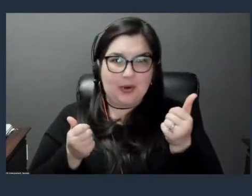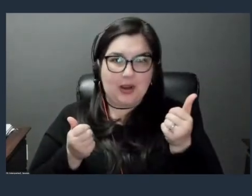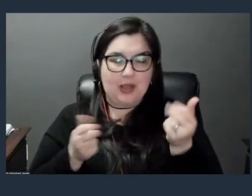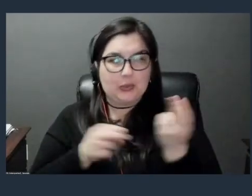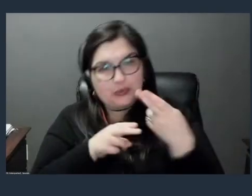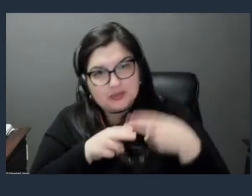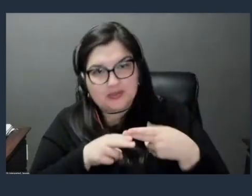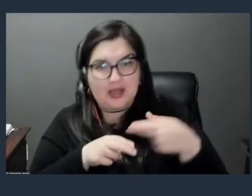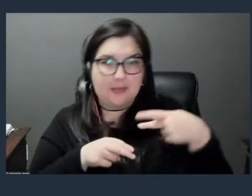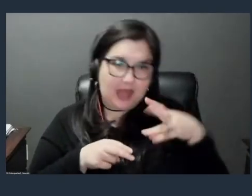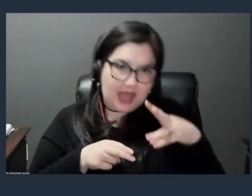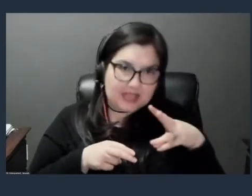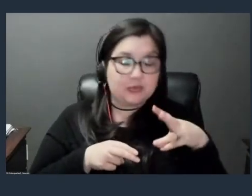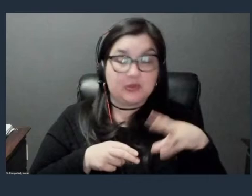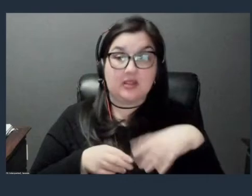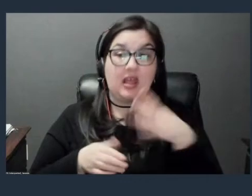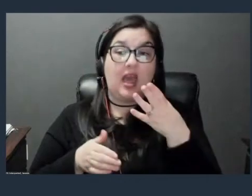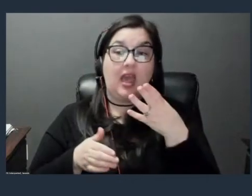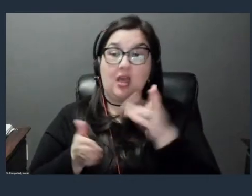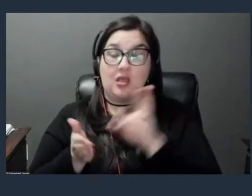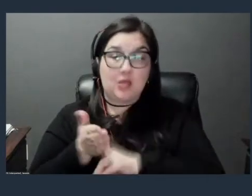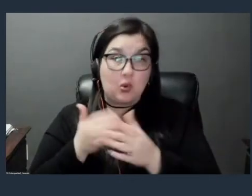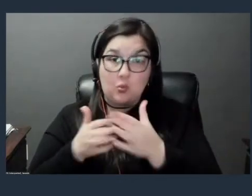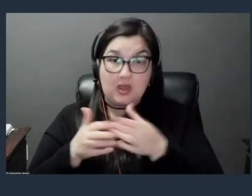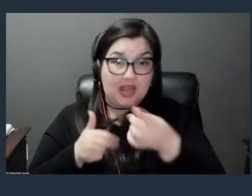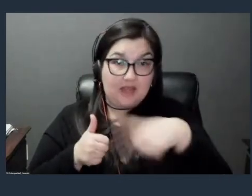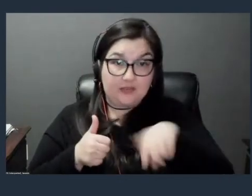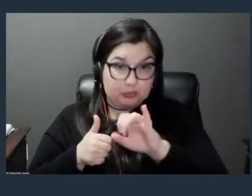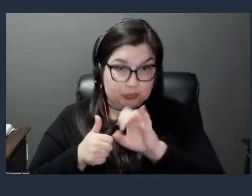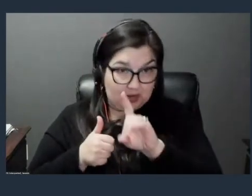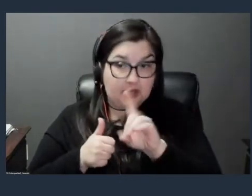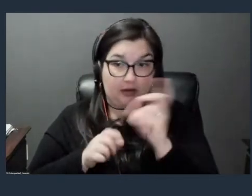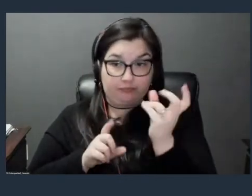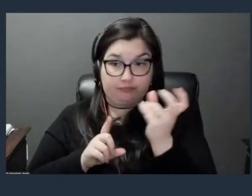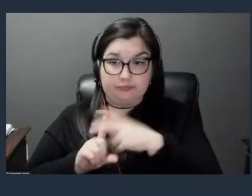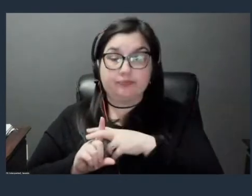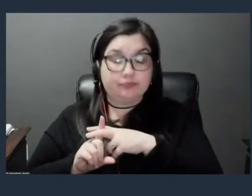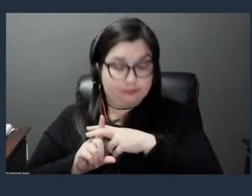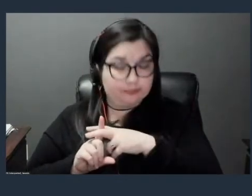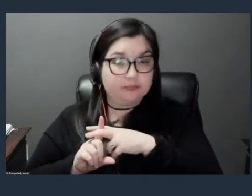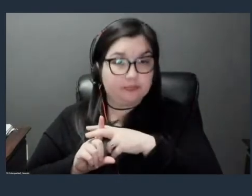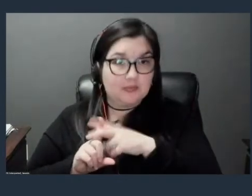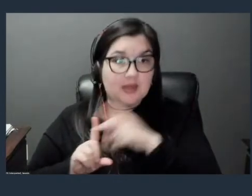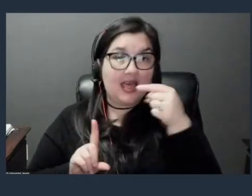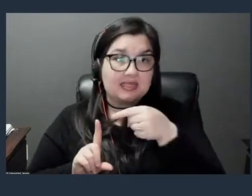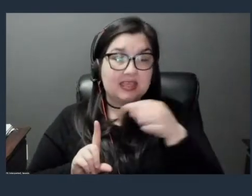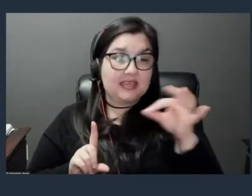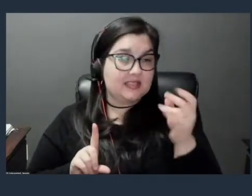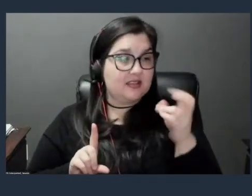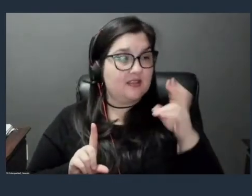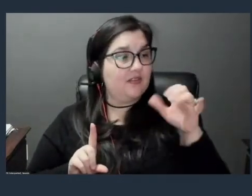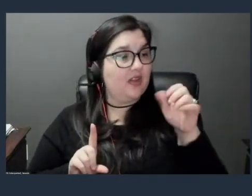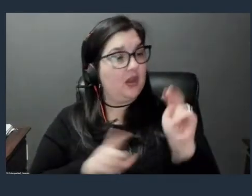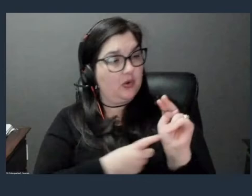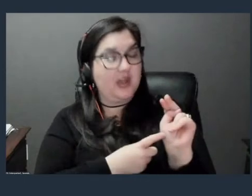They log in using whatever identity provider they have and this Federation provider into AWS, either AWS SSO